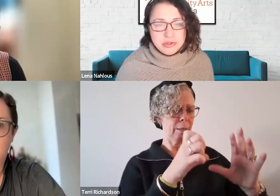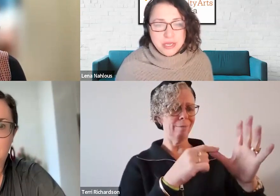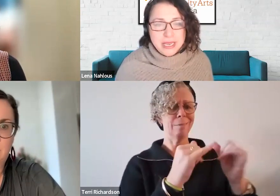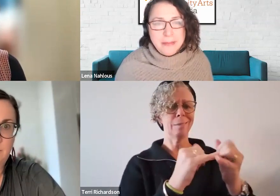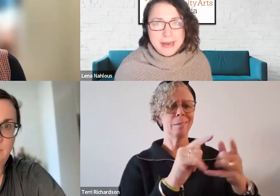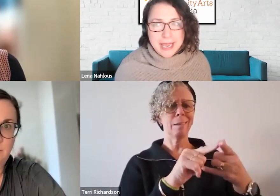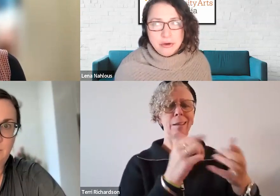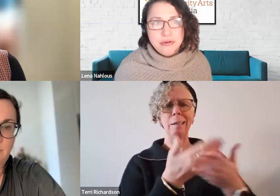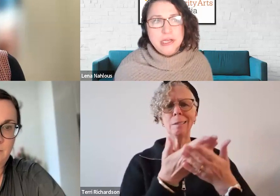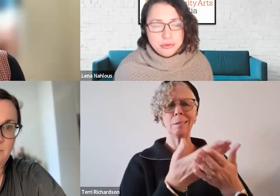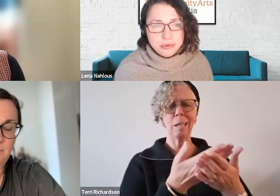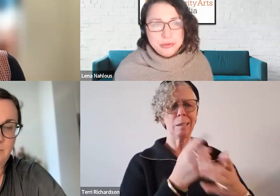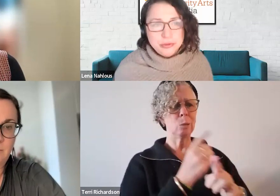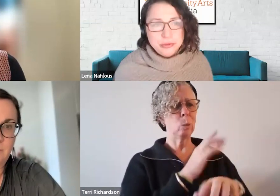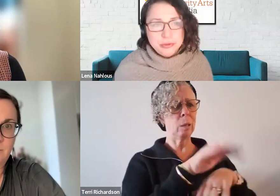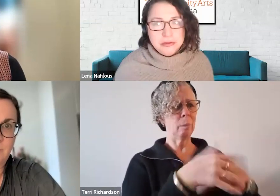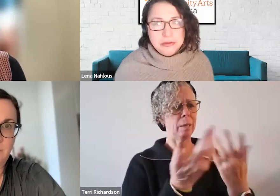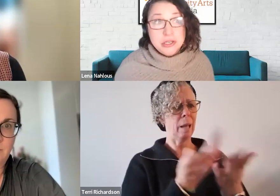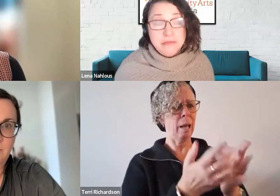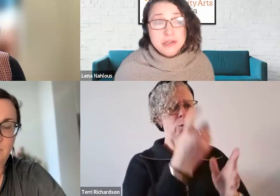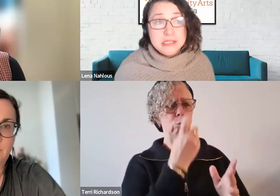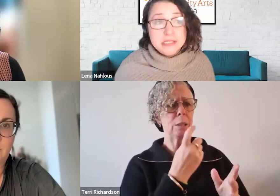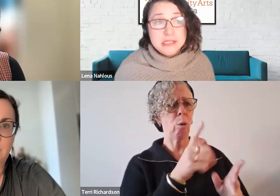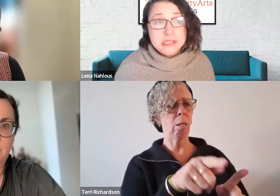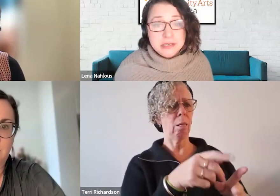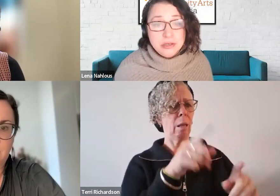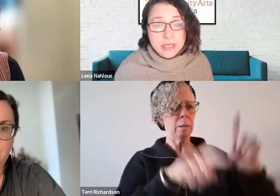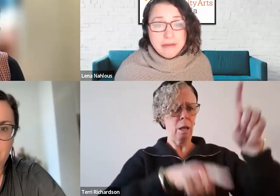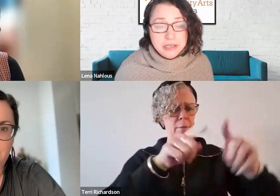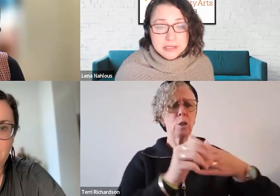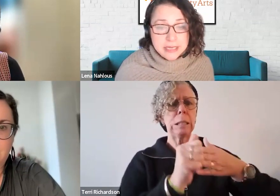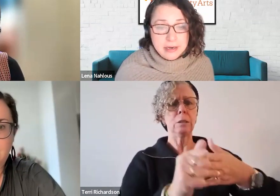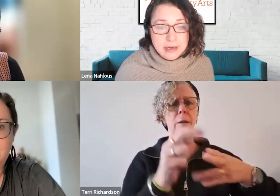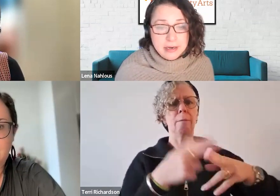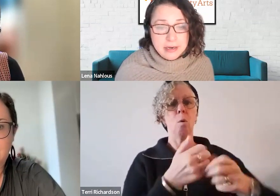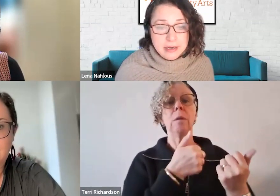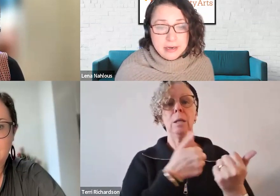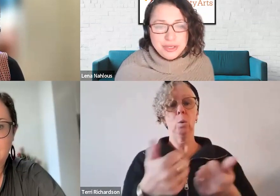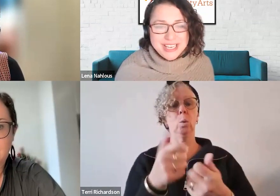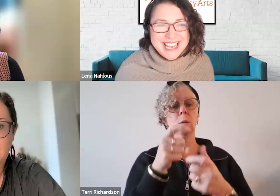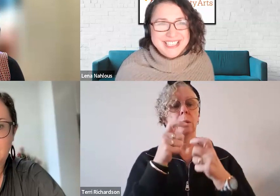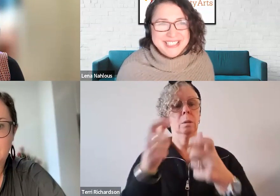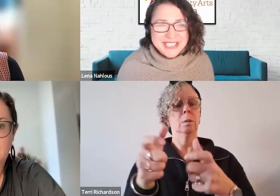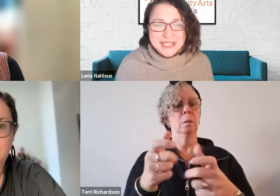how critical diverse leadership is to good governance and robust organizations.